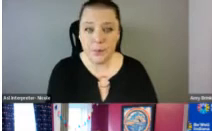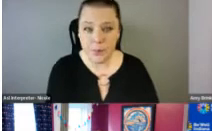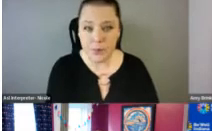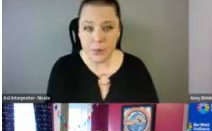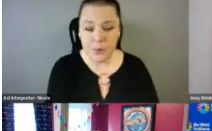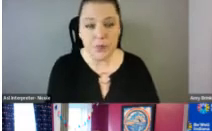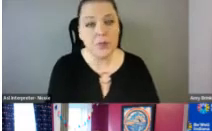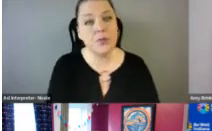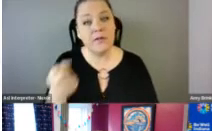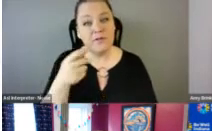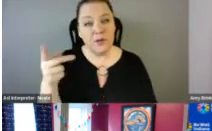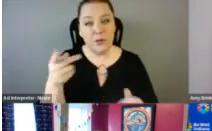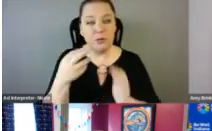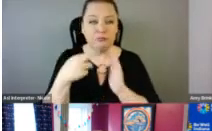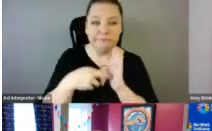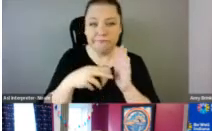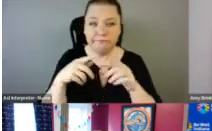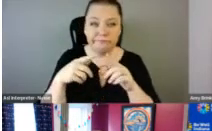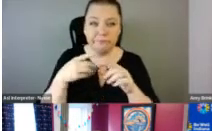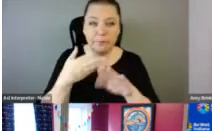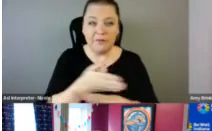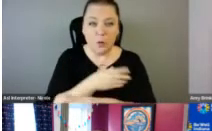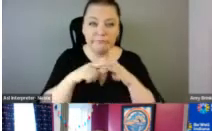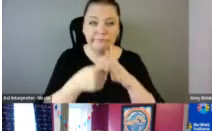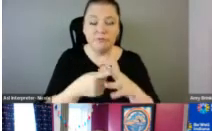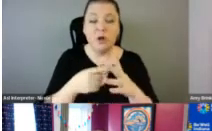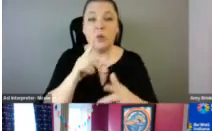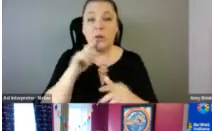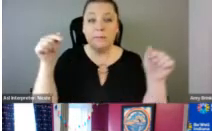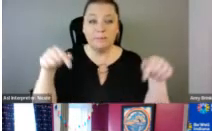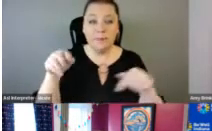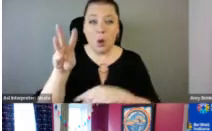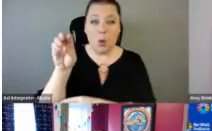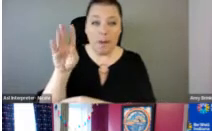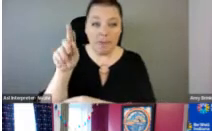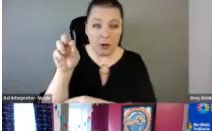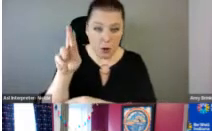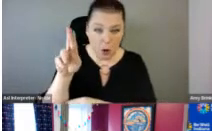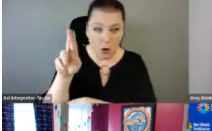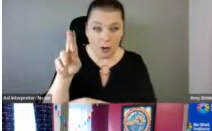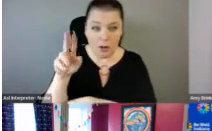A few logistics before we get started. This is a webinar platform so everyone is muted.